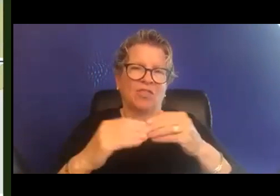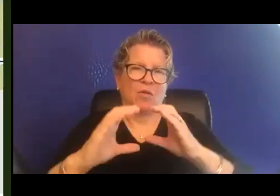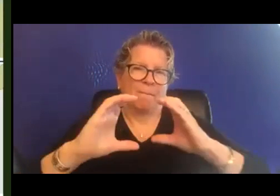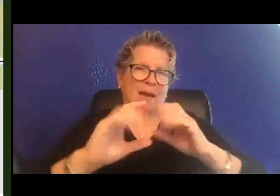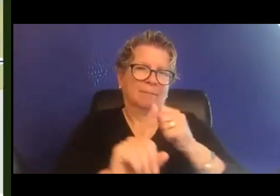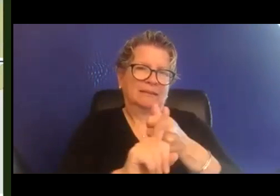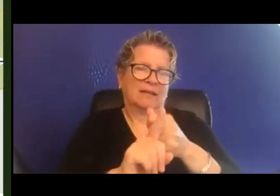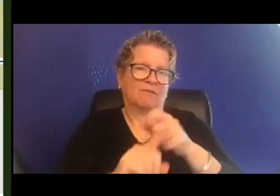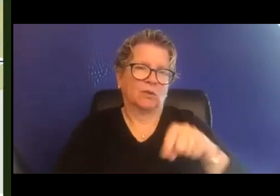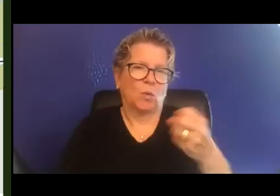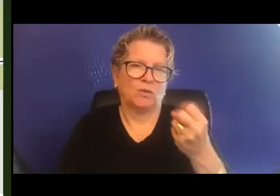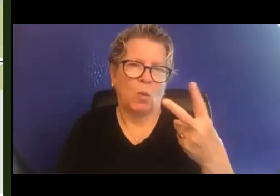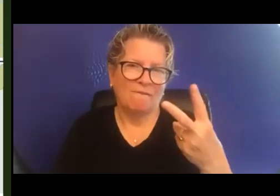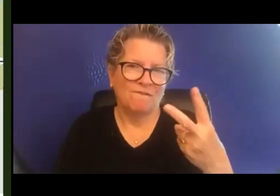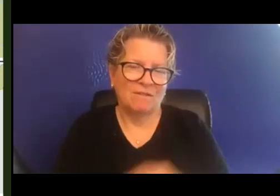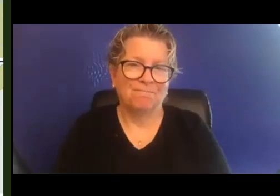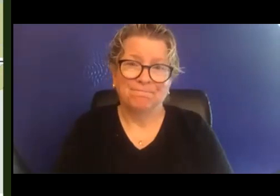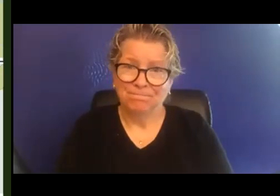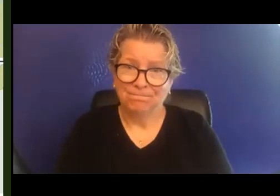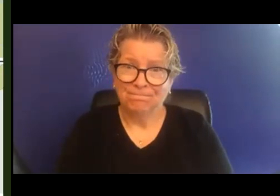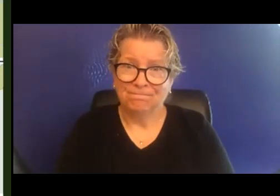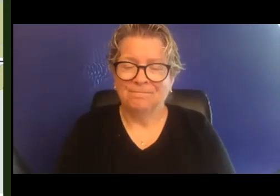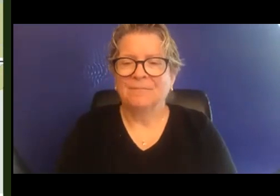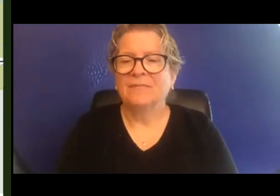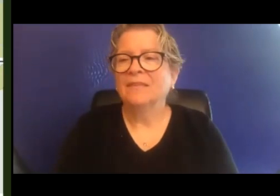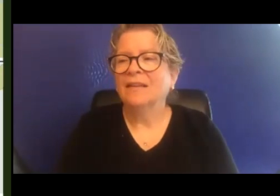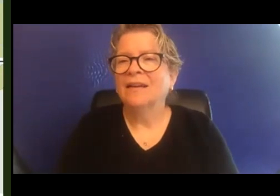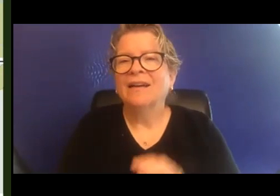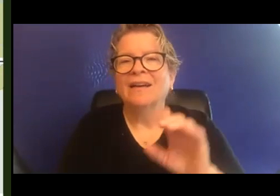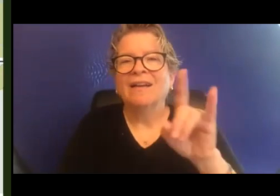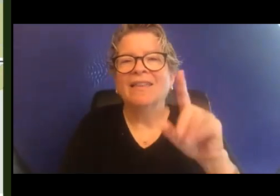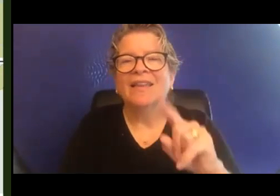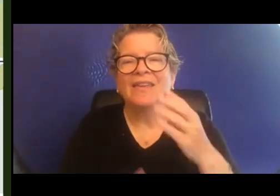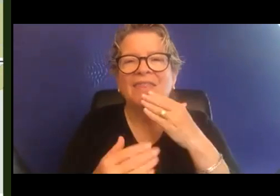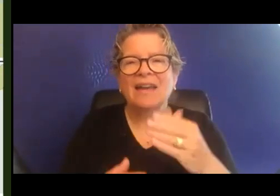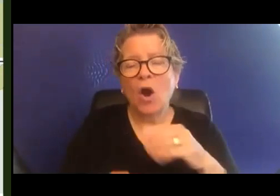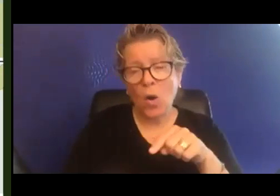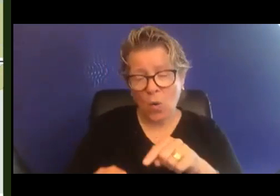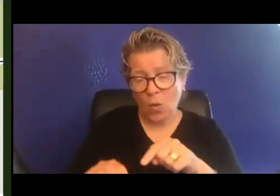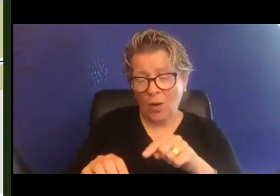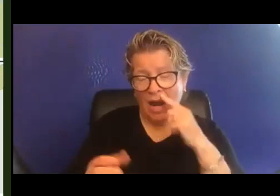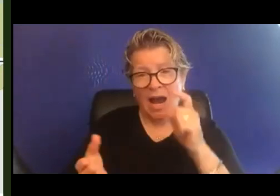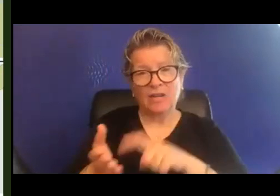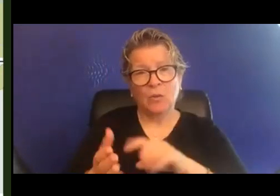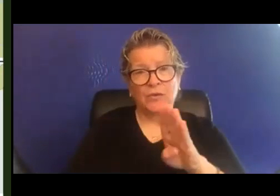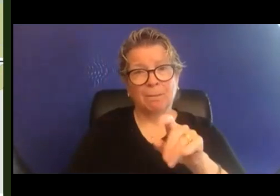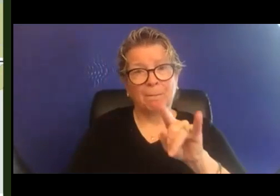12-inch diameter >> Betty had one quick followup